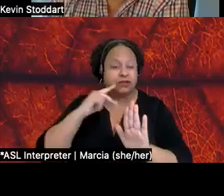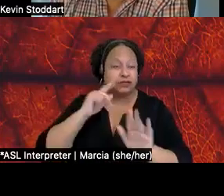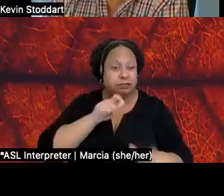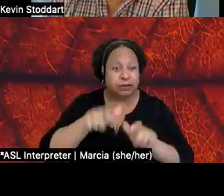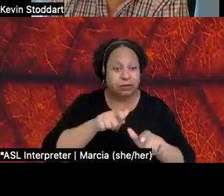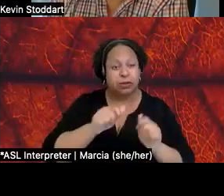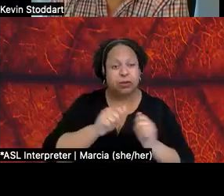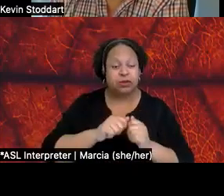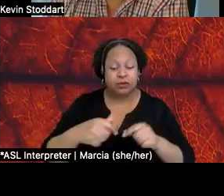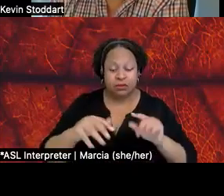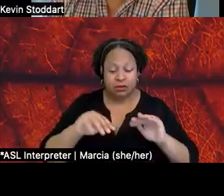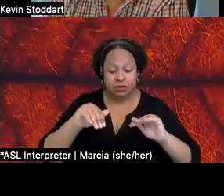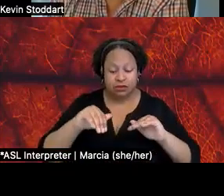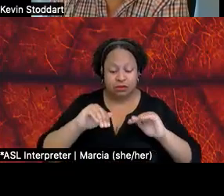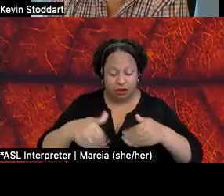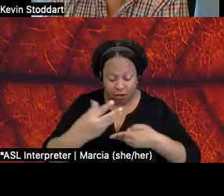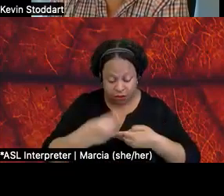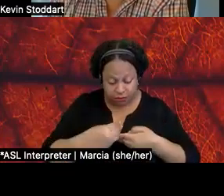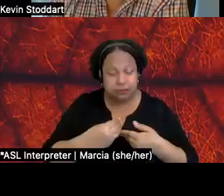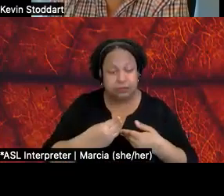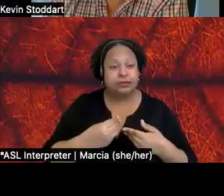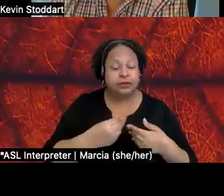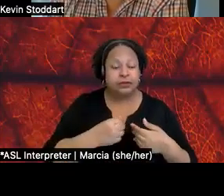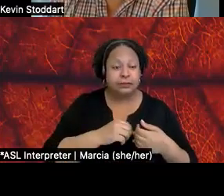We see sensory and perceptual differences.